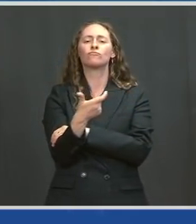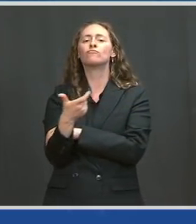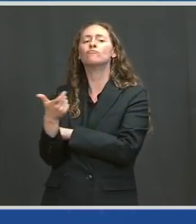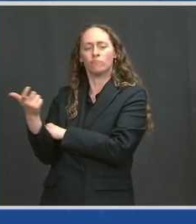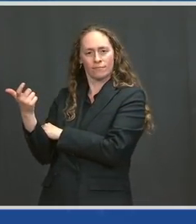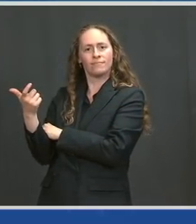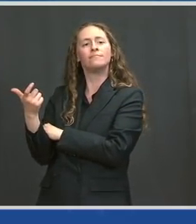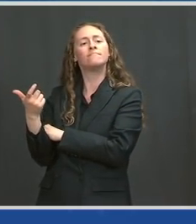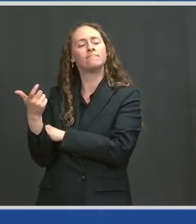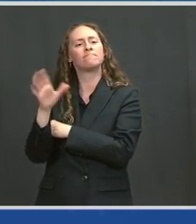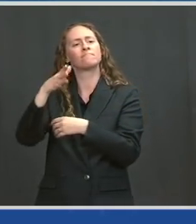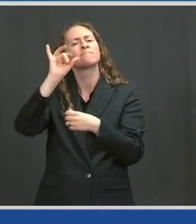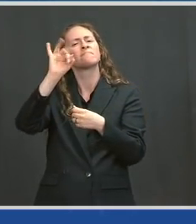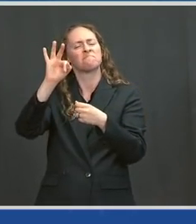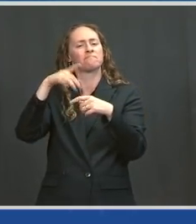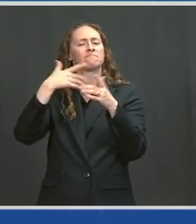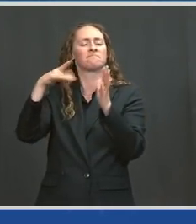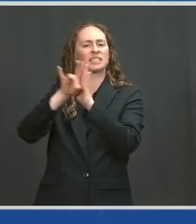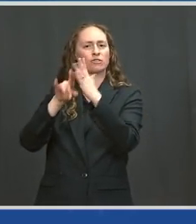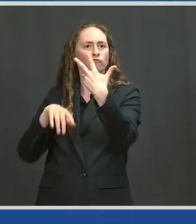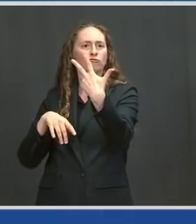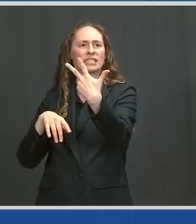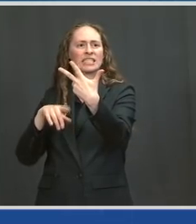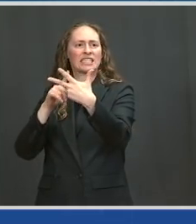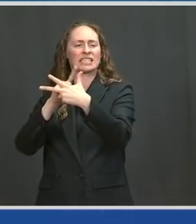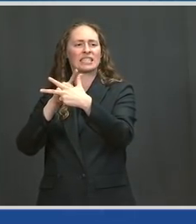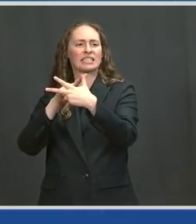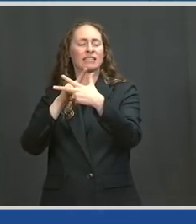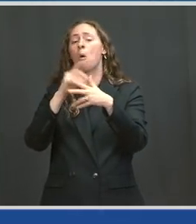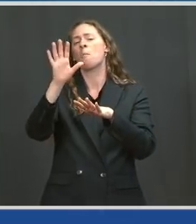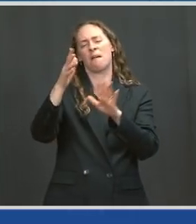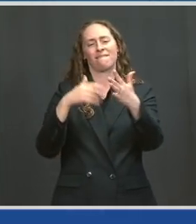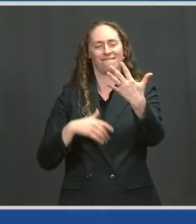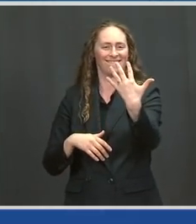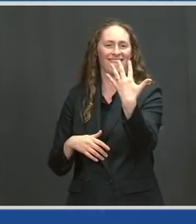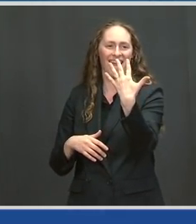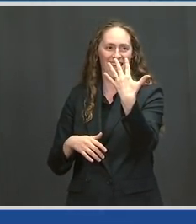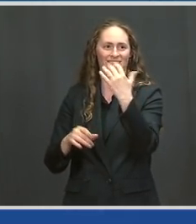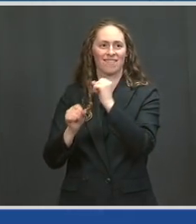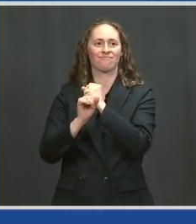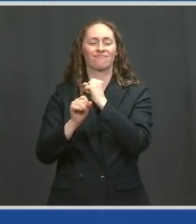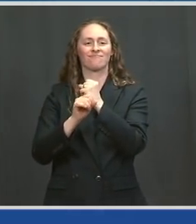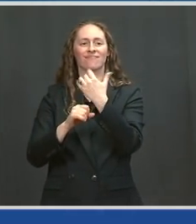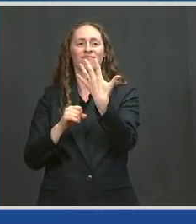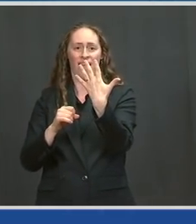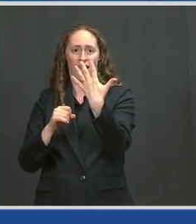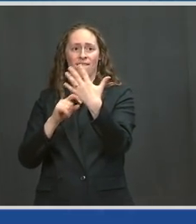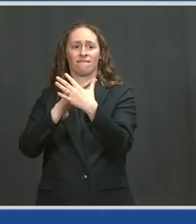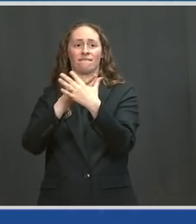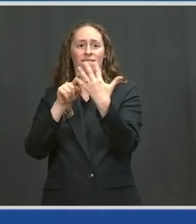That's not by accident. They're selling soap, man. Not a joke.